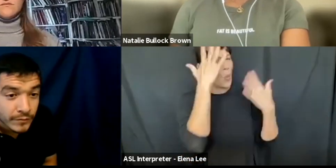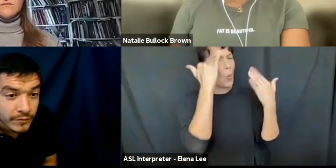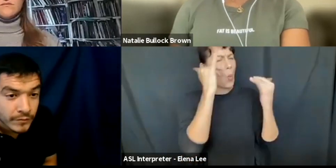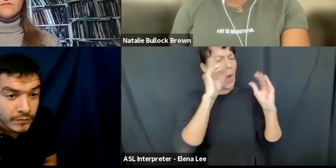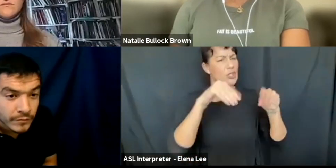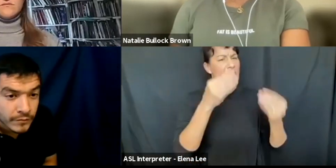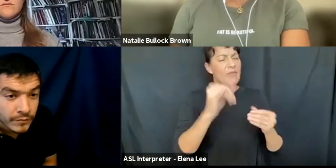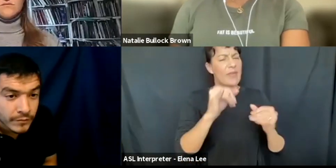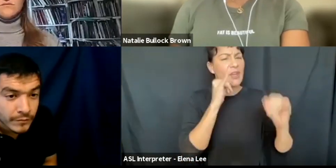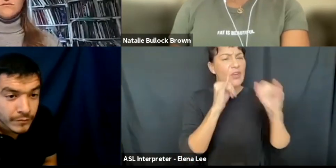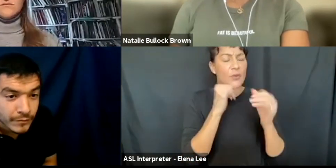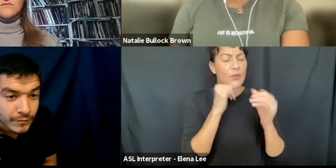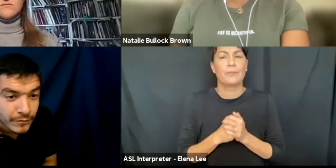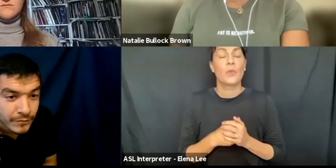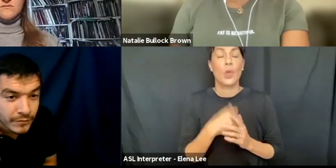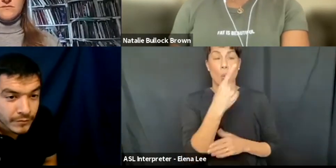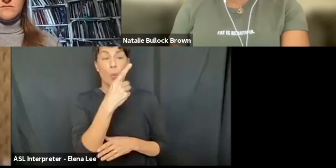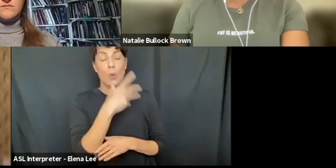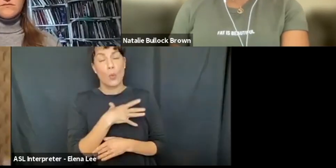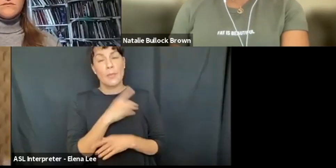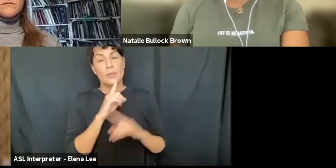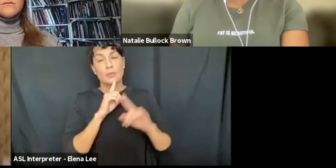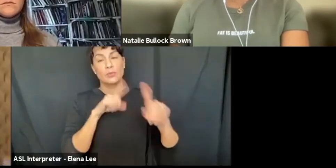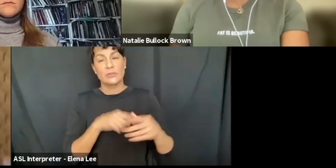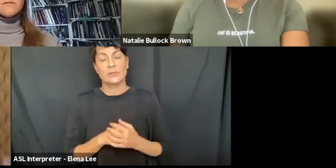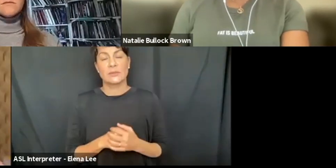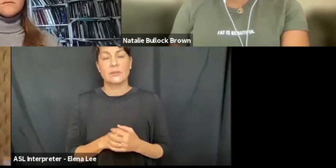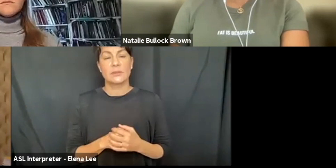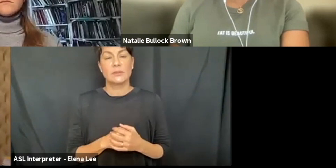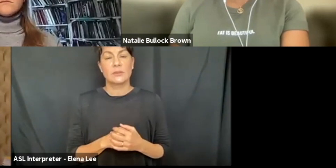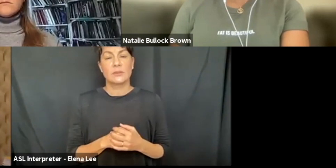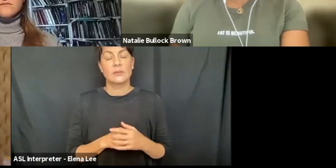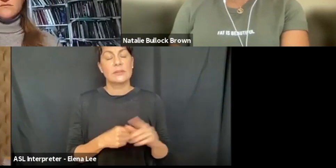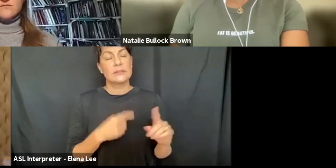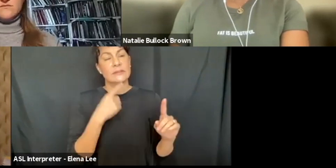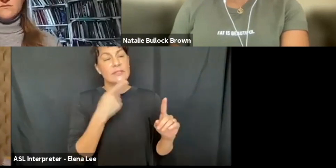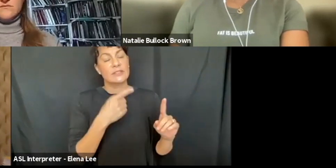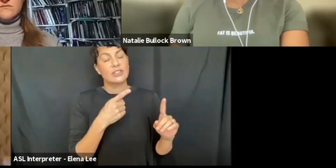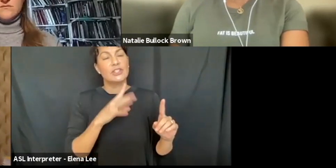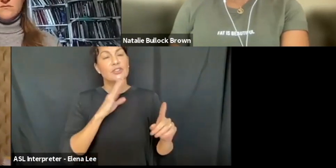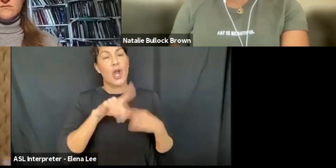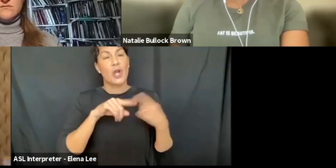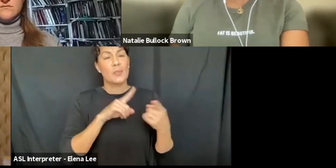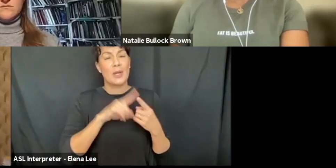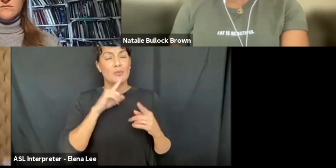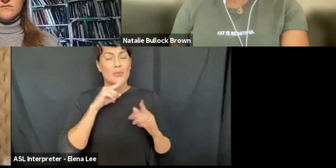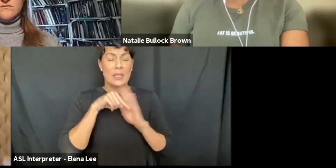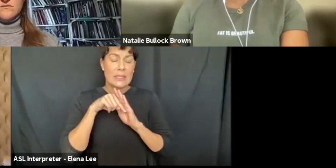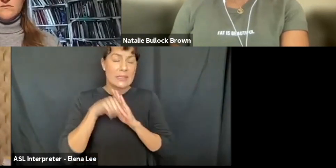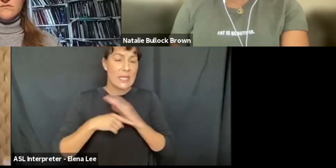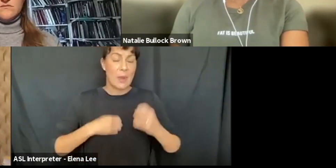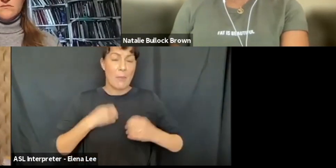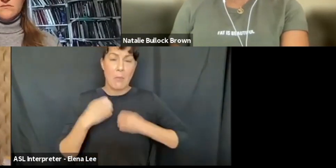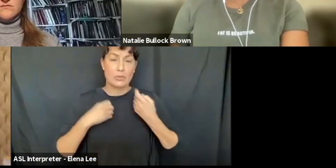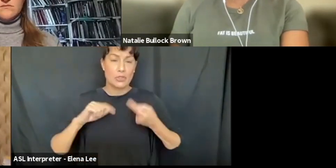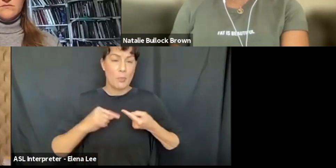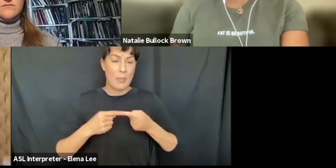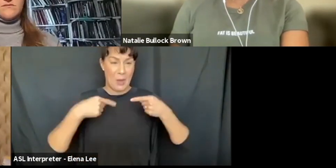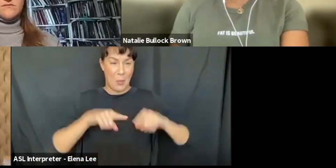And one of the women said, she talked about the intense emotional pain that they felt when they gave these interviews. She said, "It's difficult,